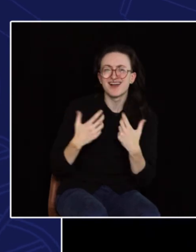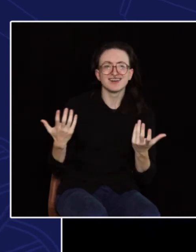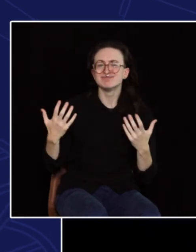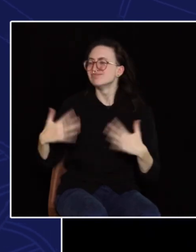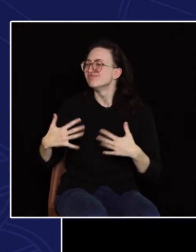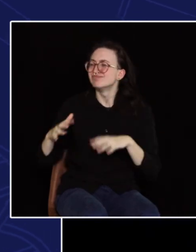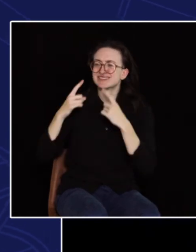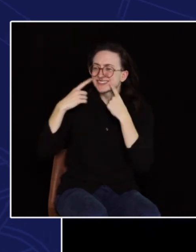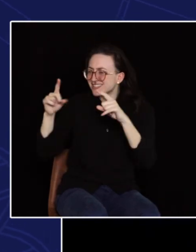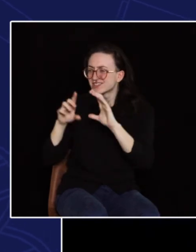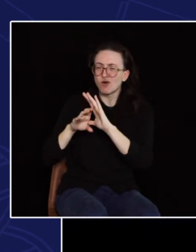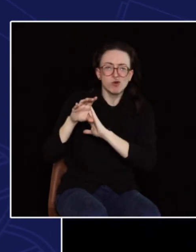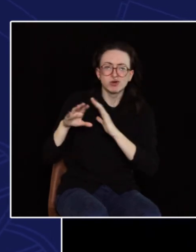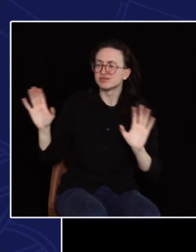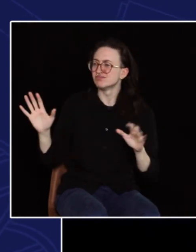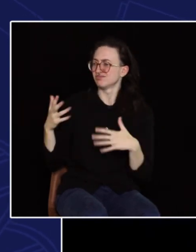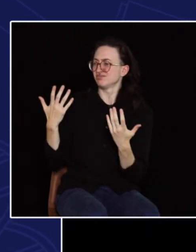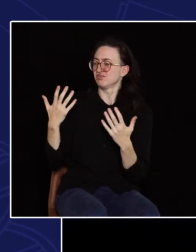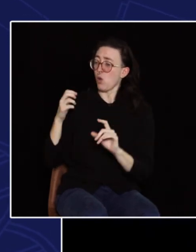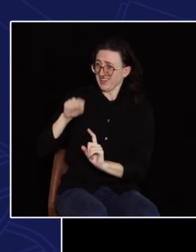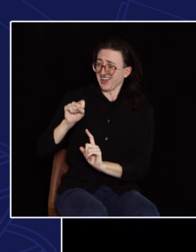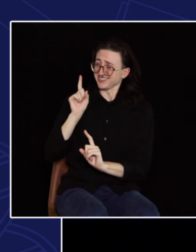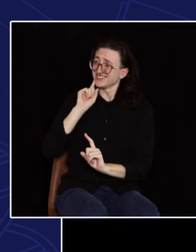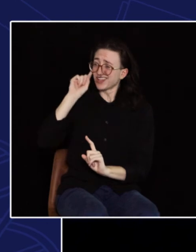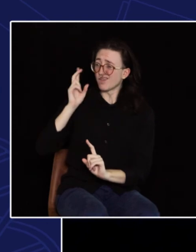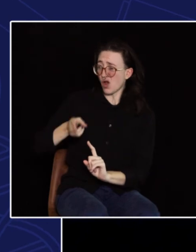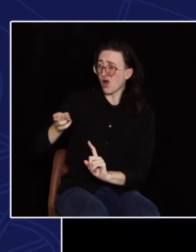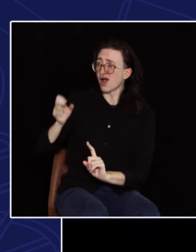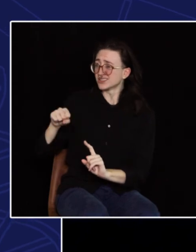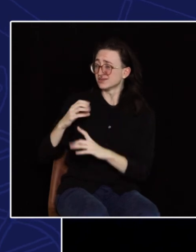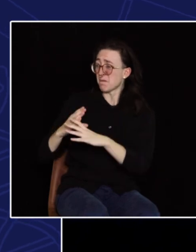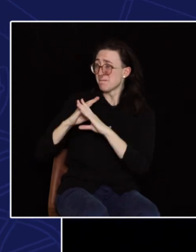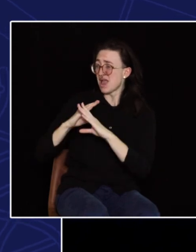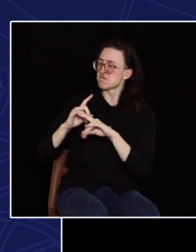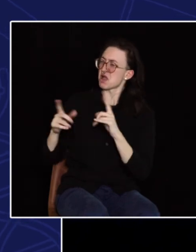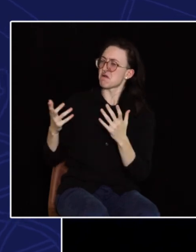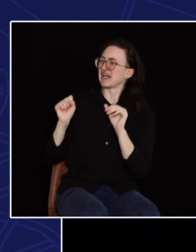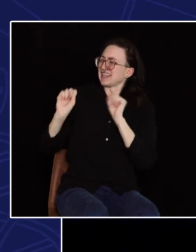a lot of them are very successful. So while it is -- it is another barrier,